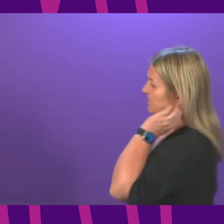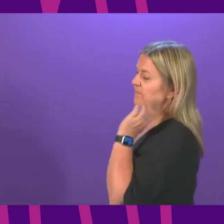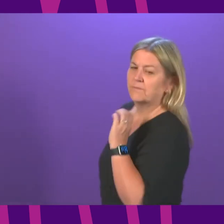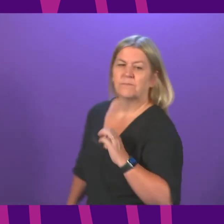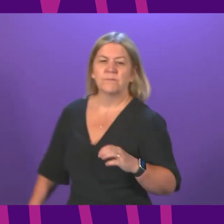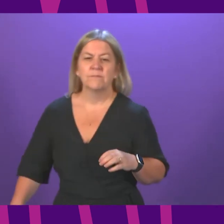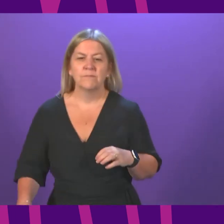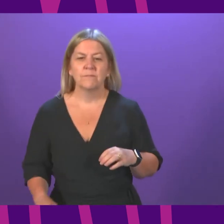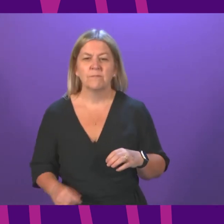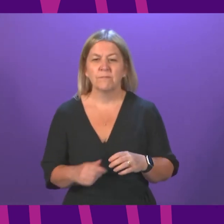the chamber.